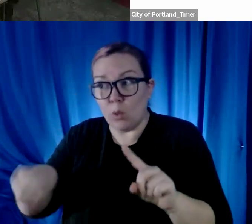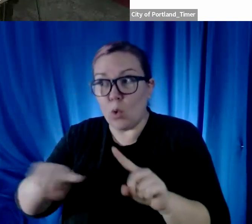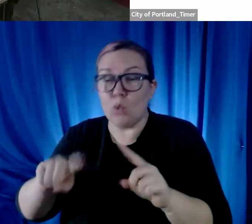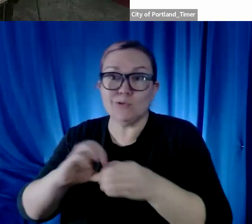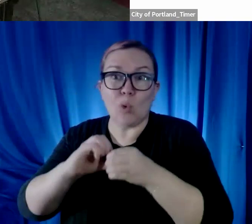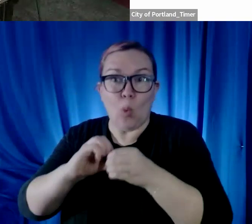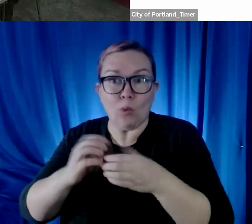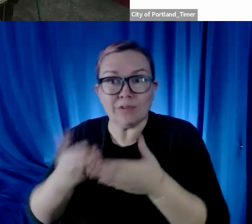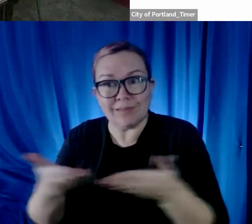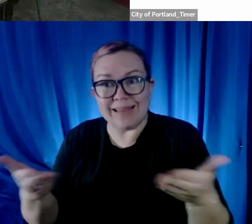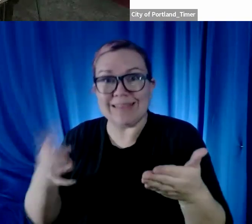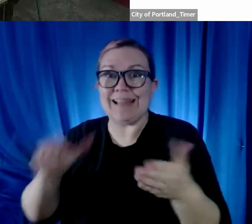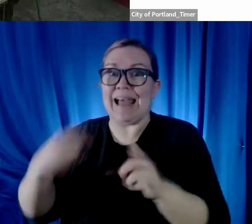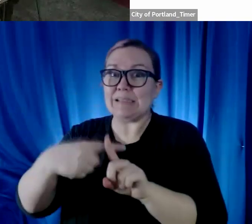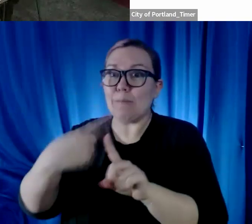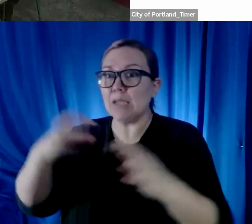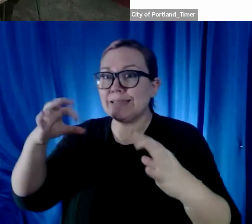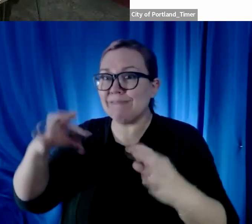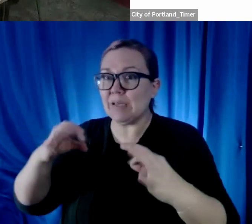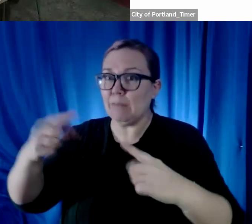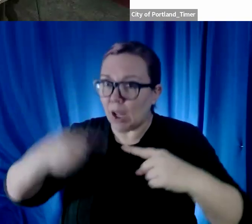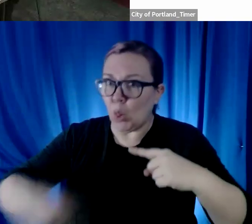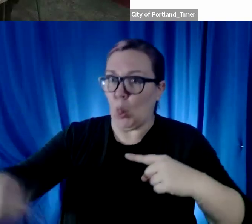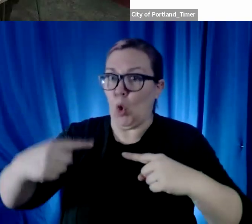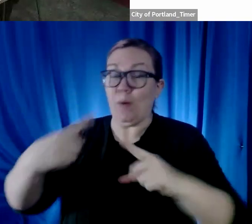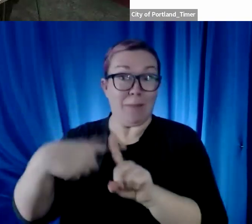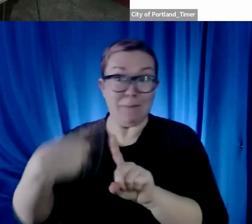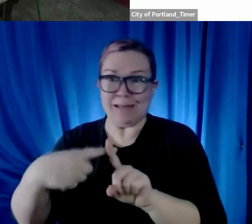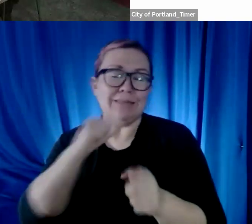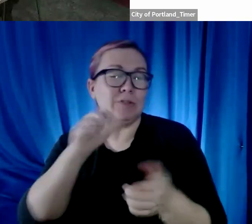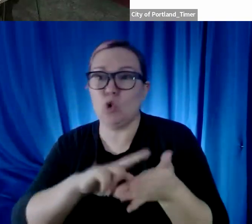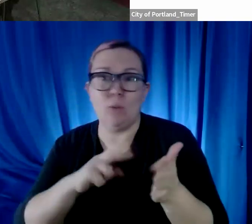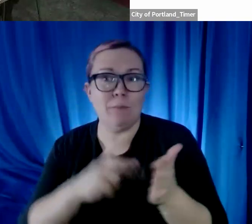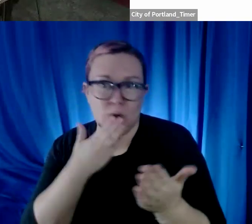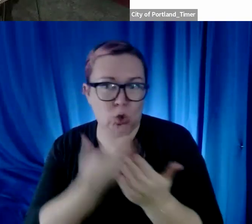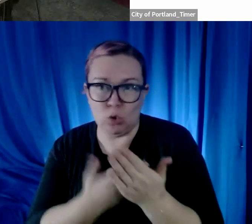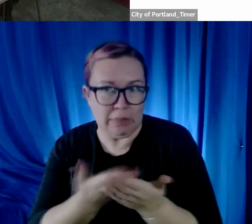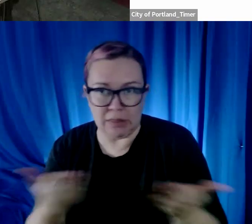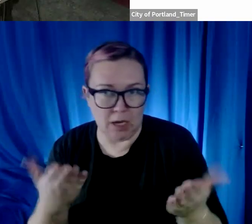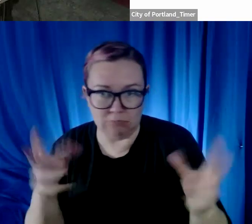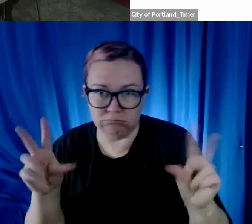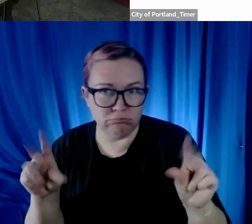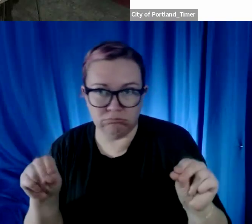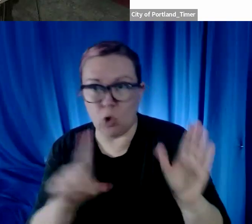This is a positive feedback loop. And by positive, I do not mean it's a good thing.